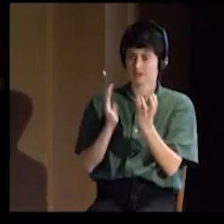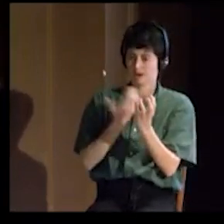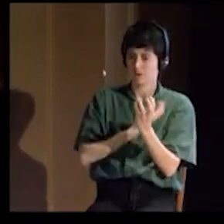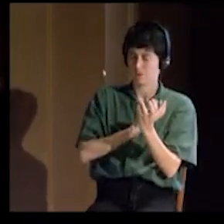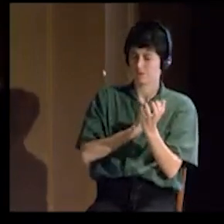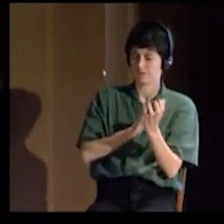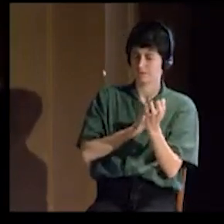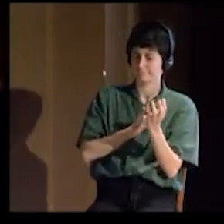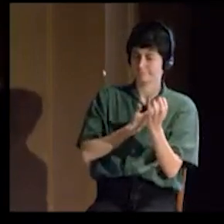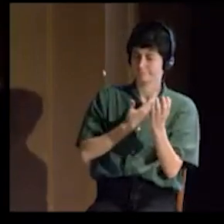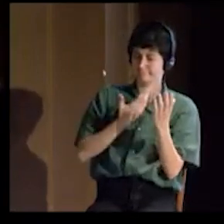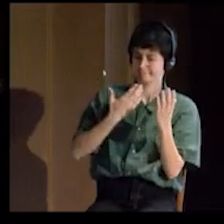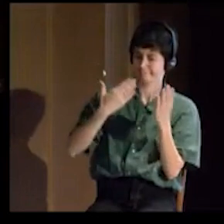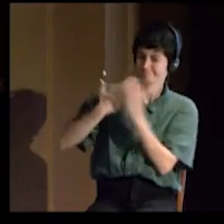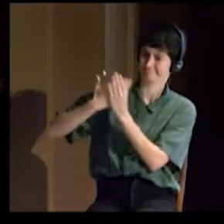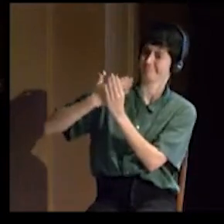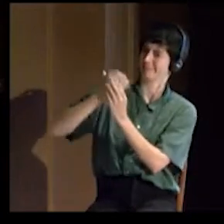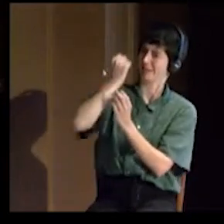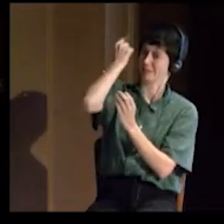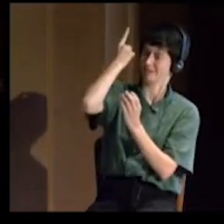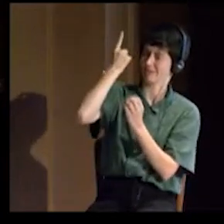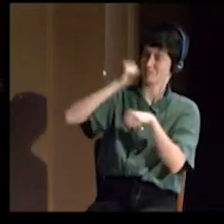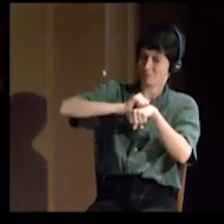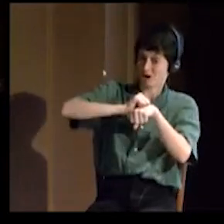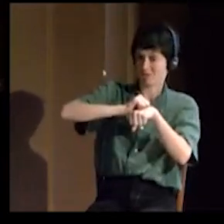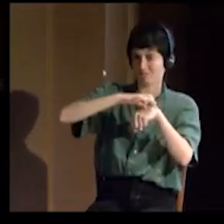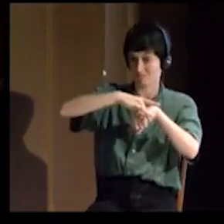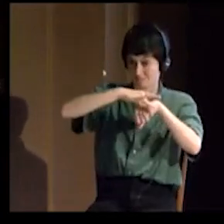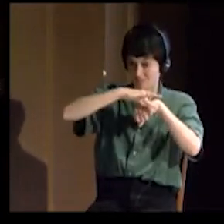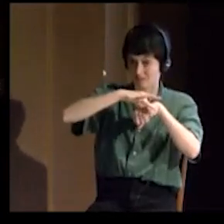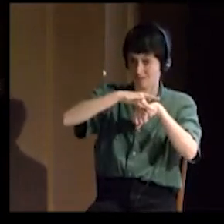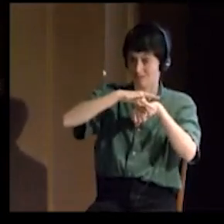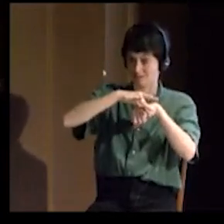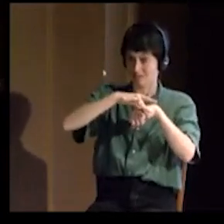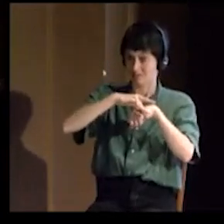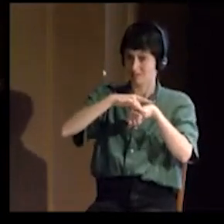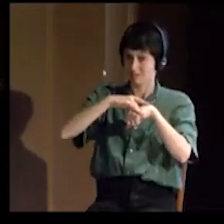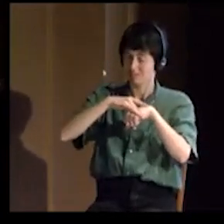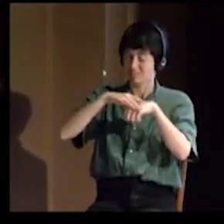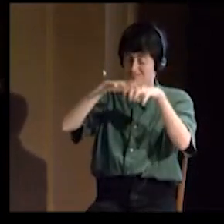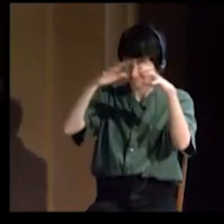We've got something like 30 kilometers worth of highly silica rich sedimentary material